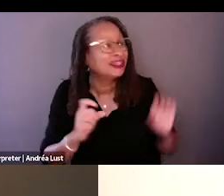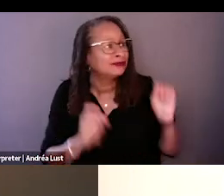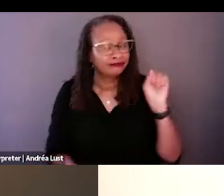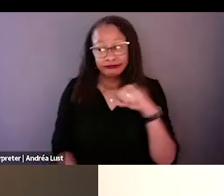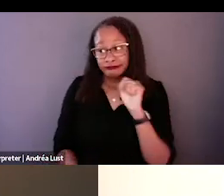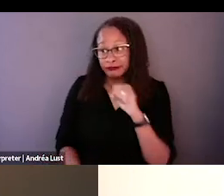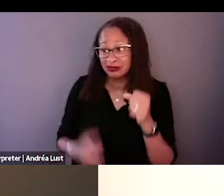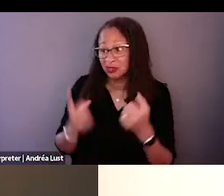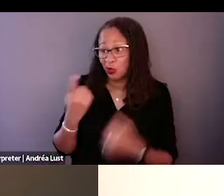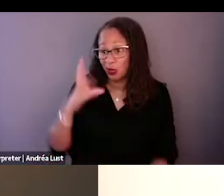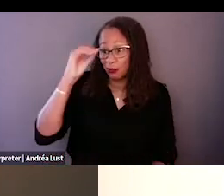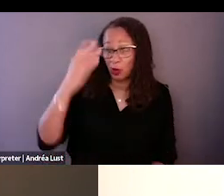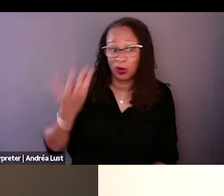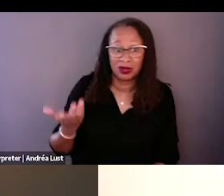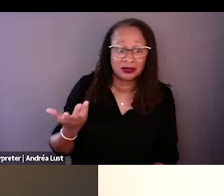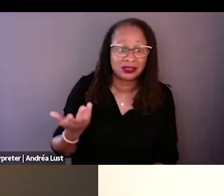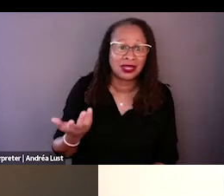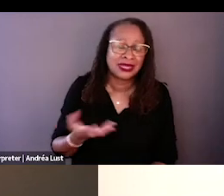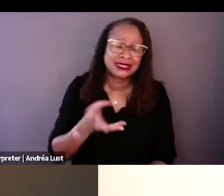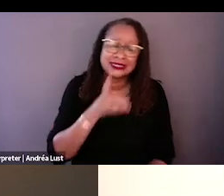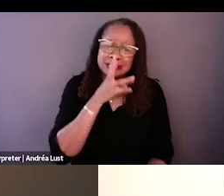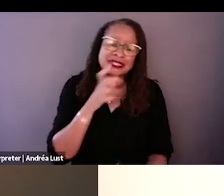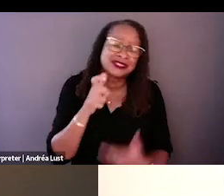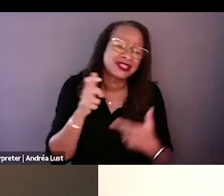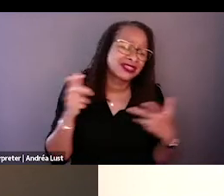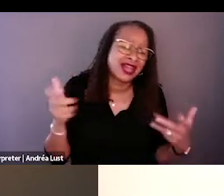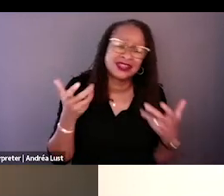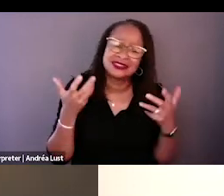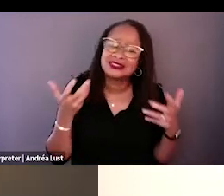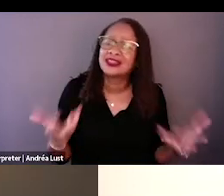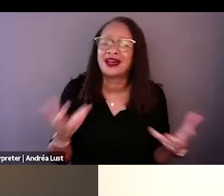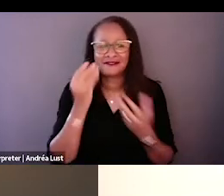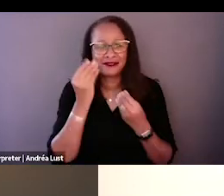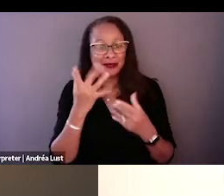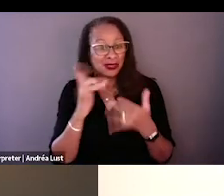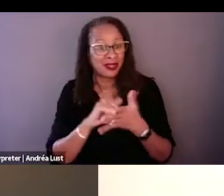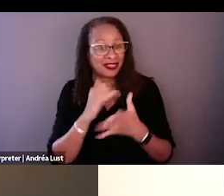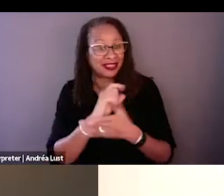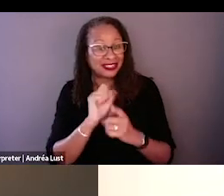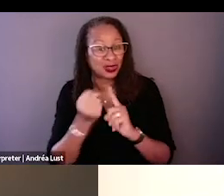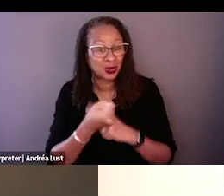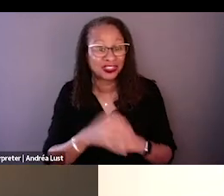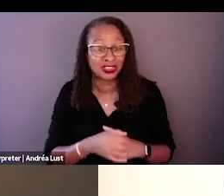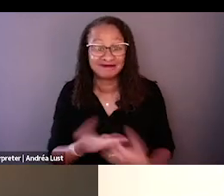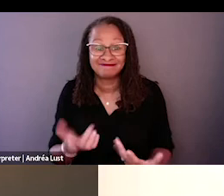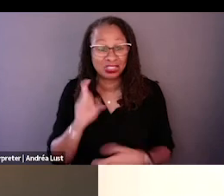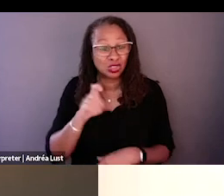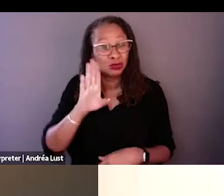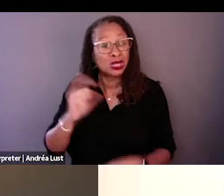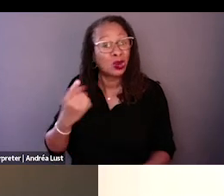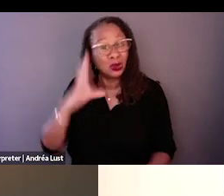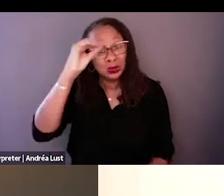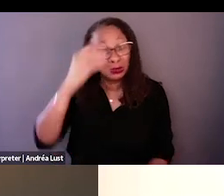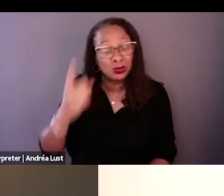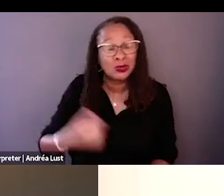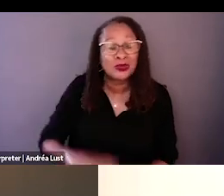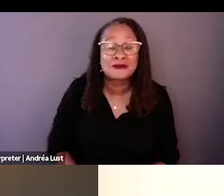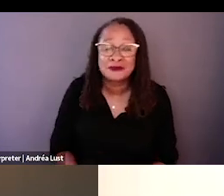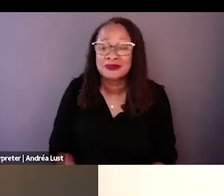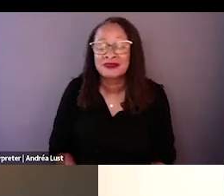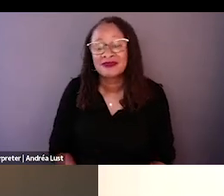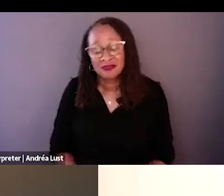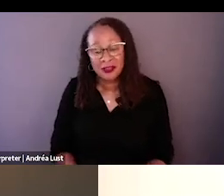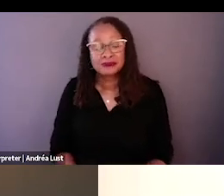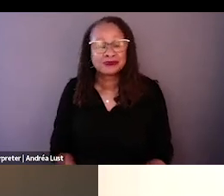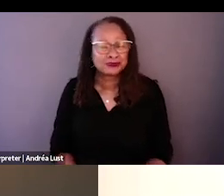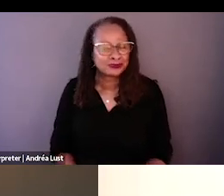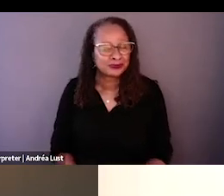Ella Taylor: Reinforces the point that these people were killed for no reason at all, other than